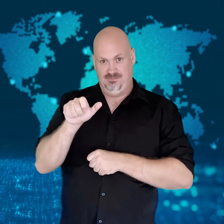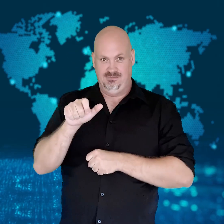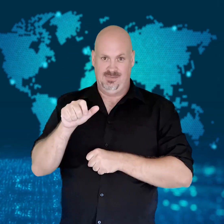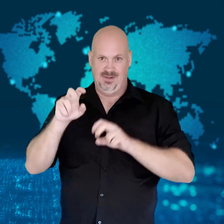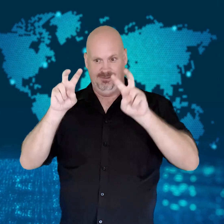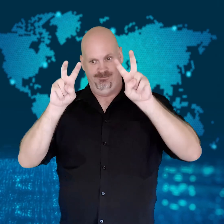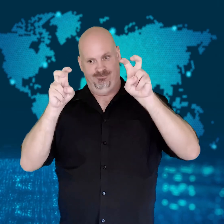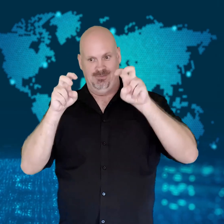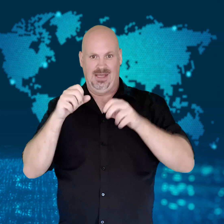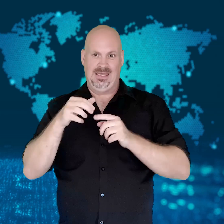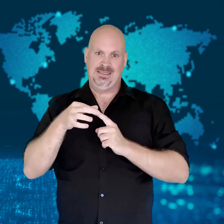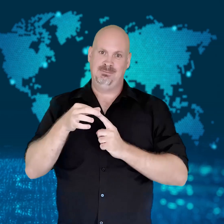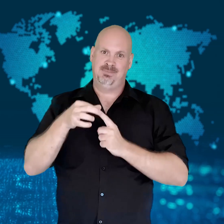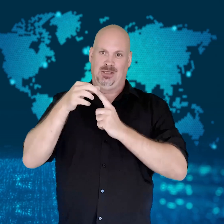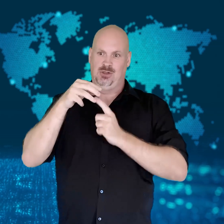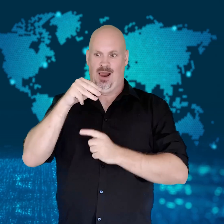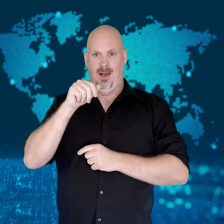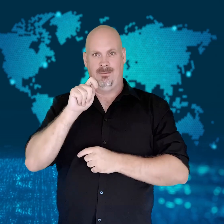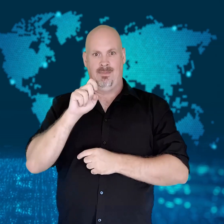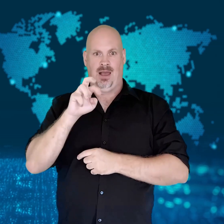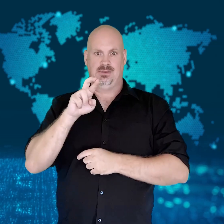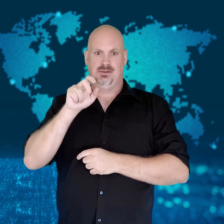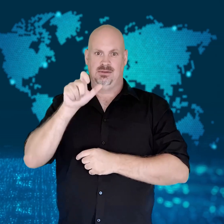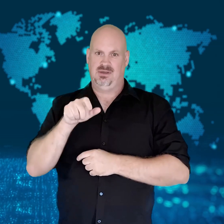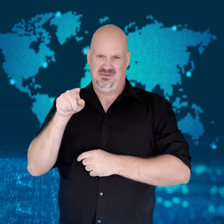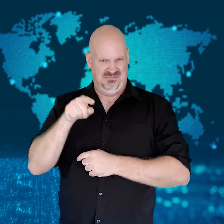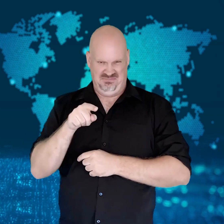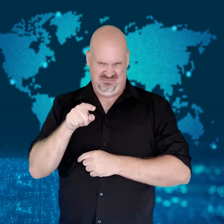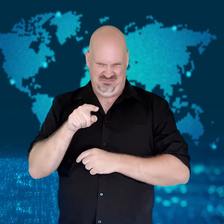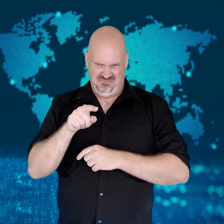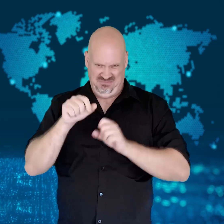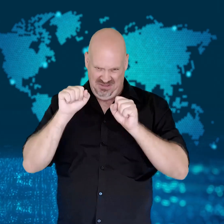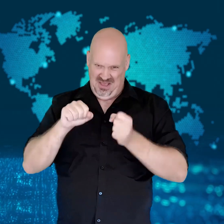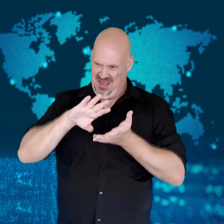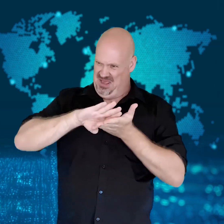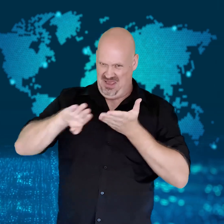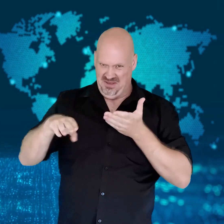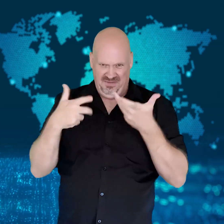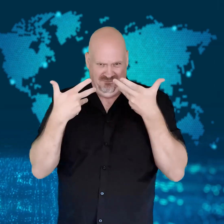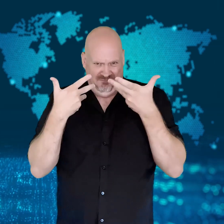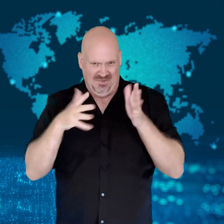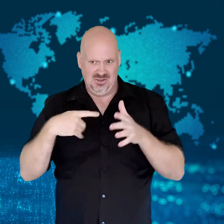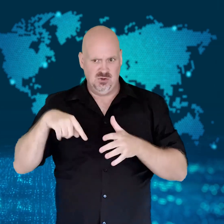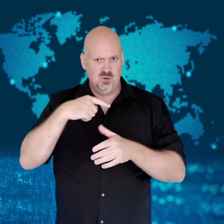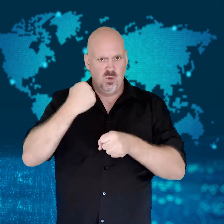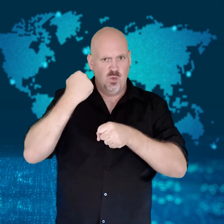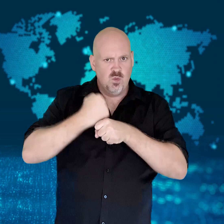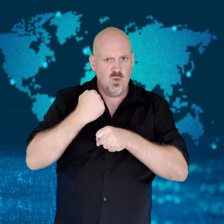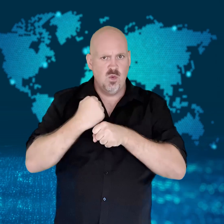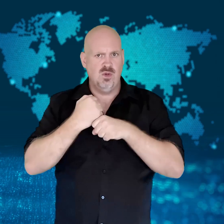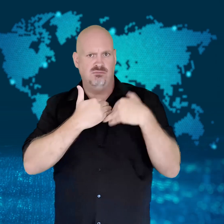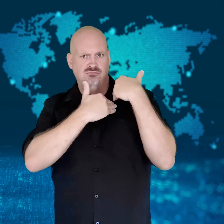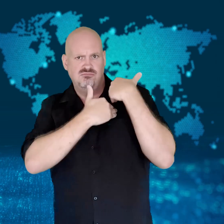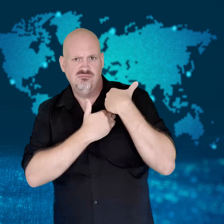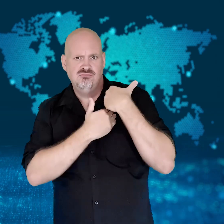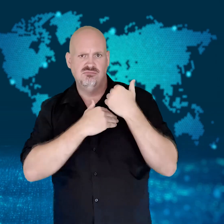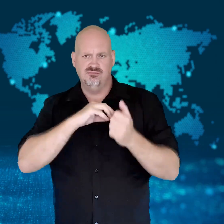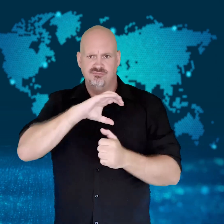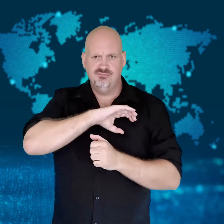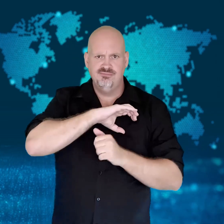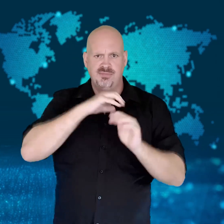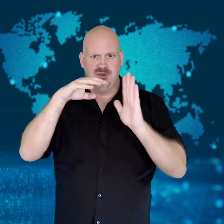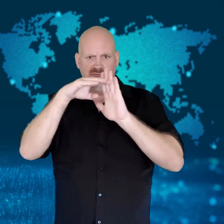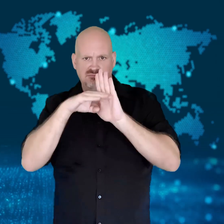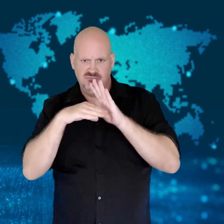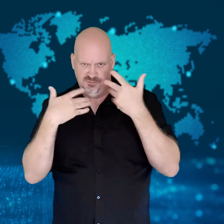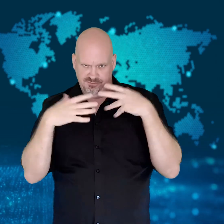a "special master" is not necessary because officials had already completed